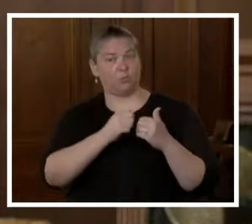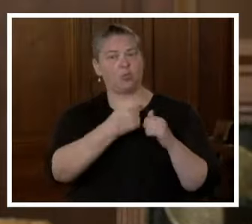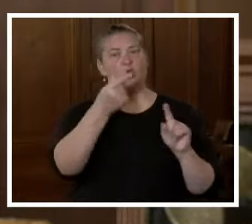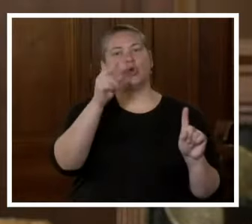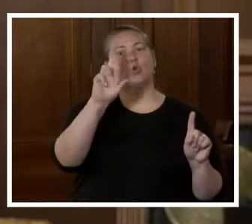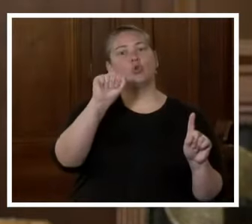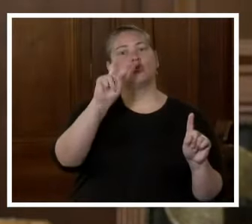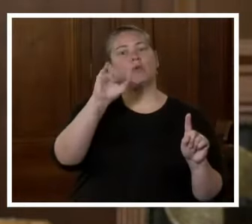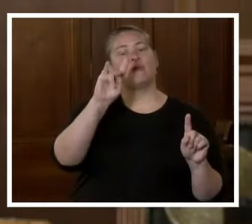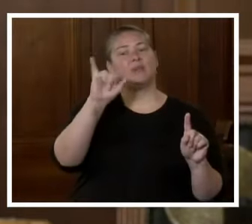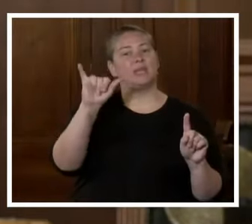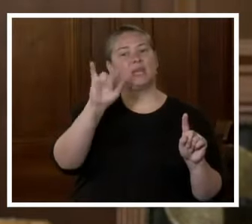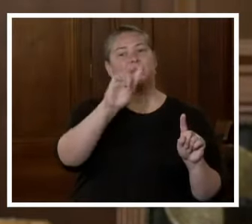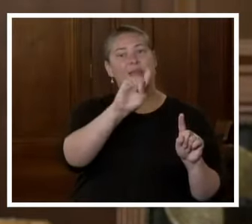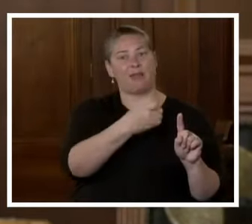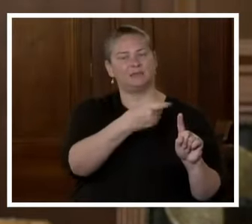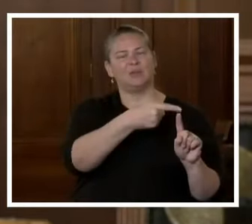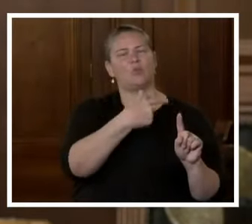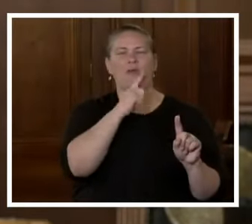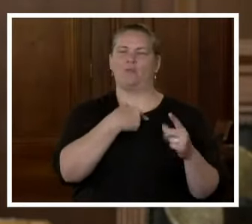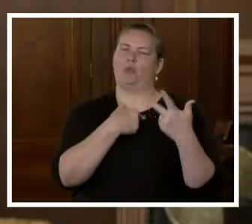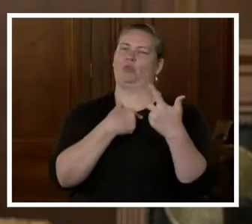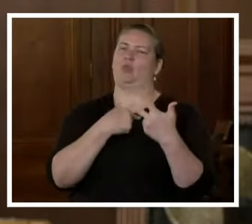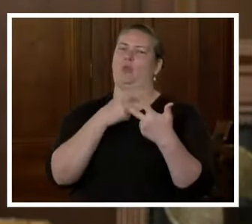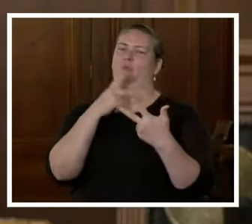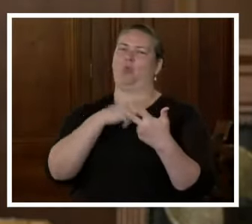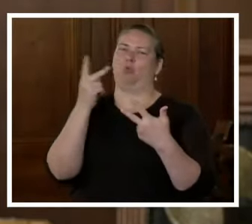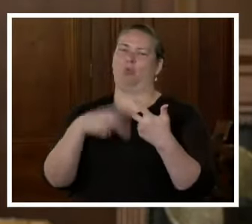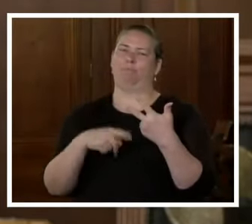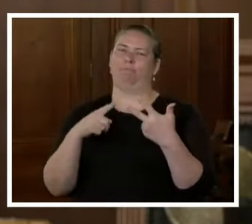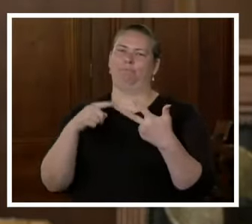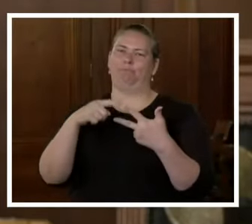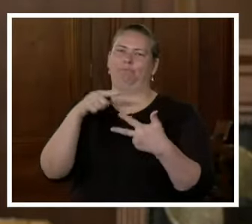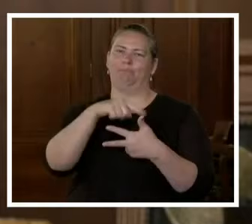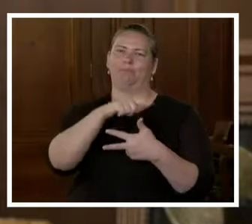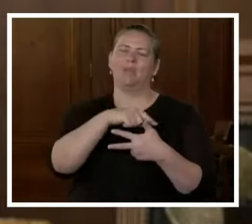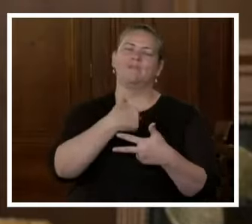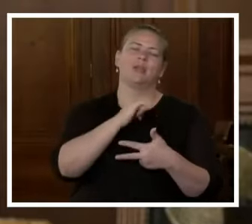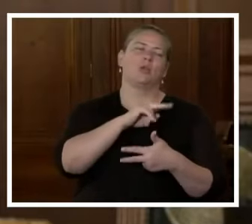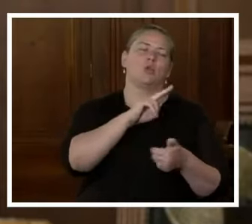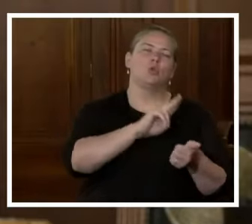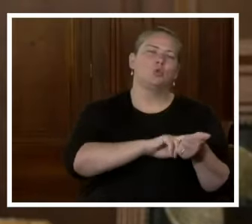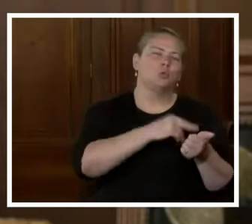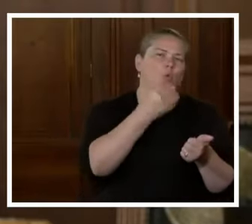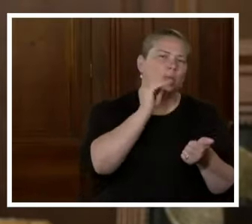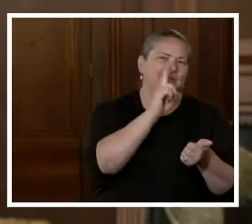KEEP THIS IN MY HEAD -- BUT 70 TO 100 DIFFERENT HEALTH DEPARTMENTS AND HOSPITALS AND